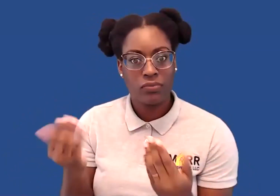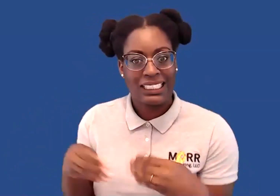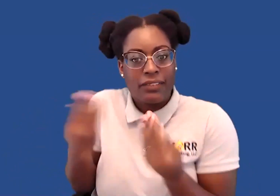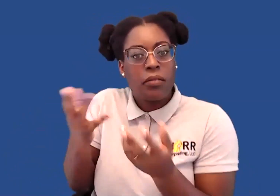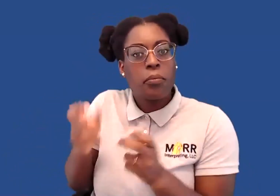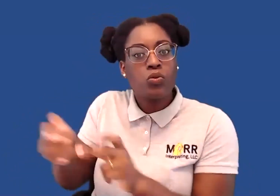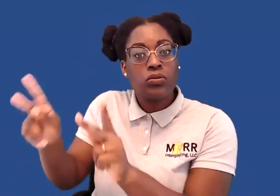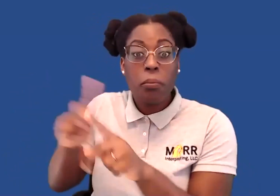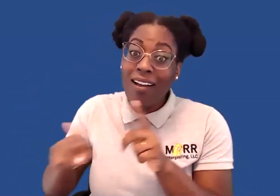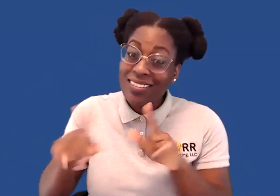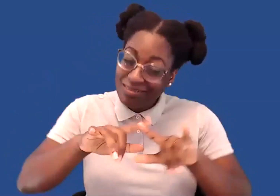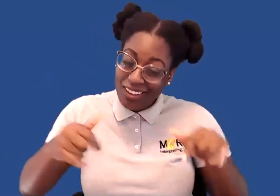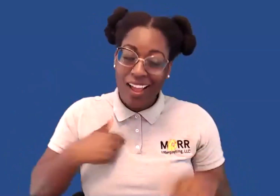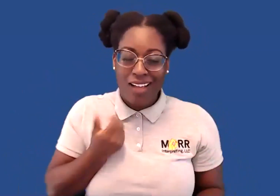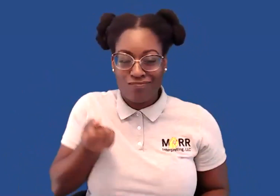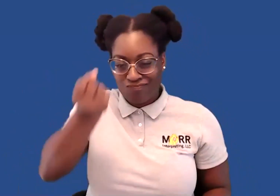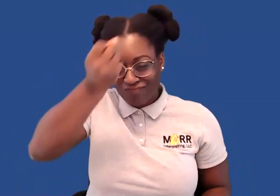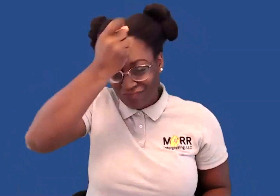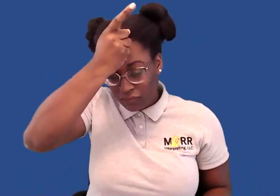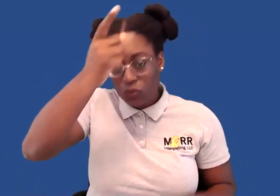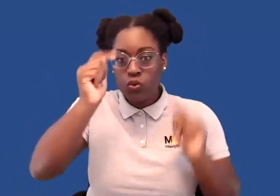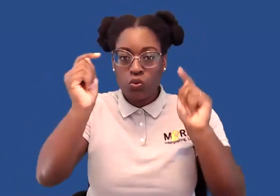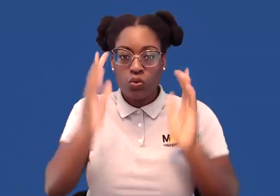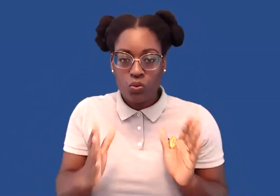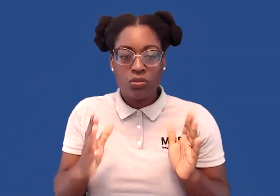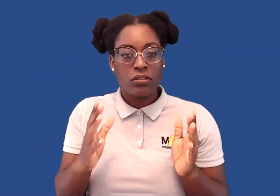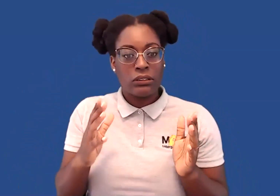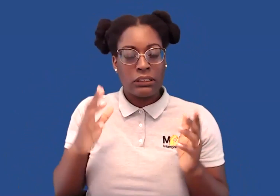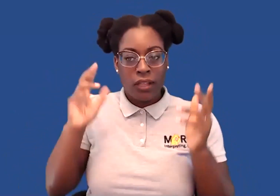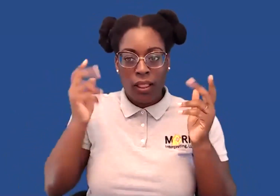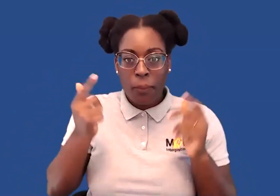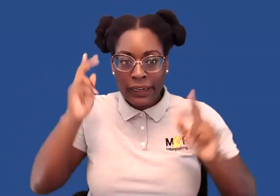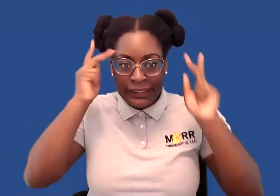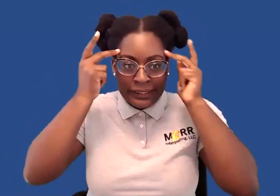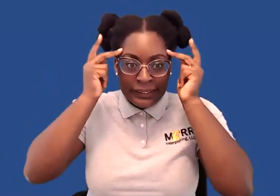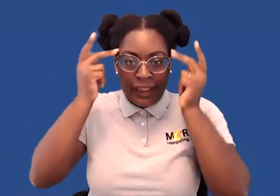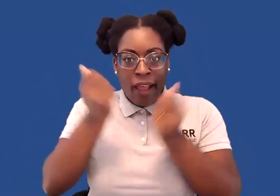to know that everything they say is being recorded